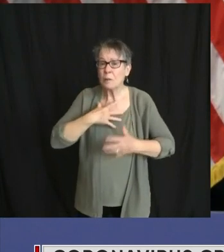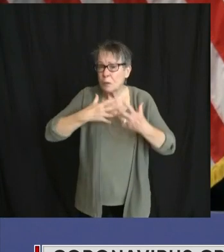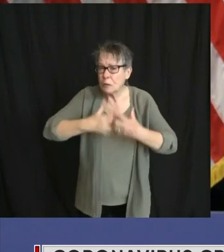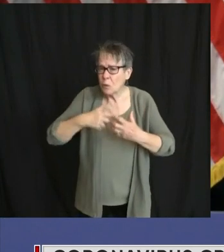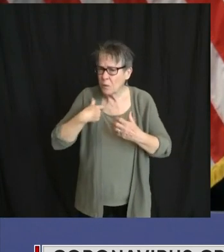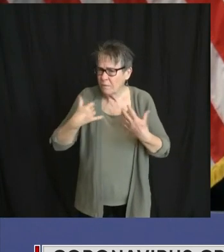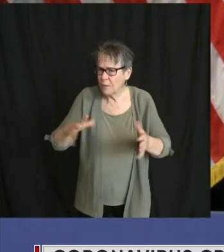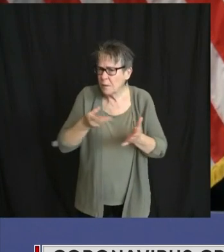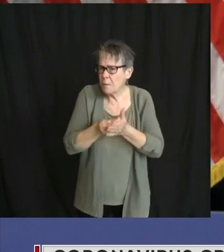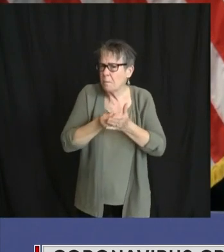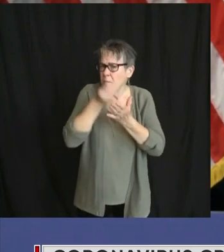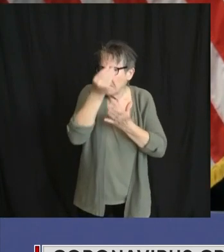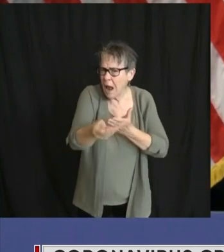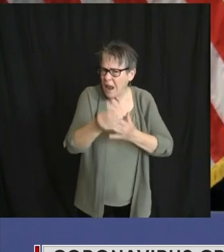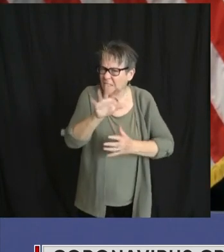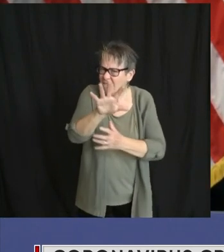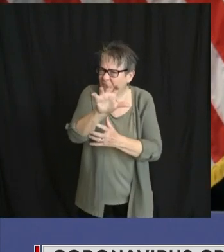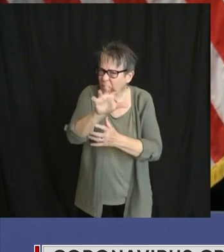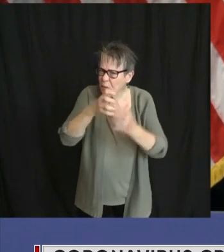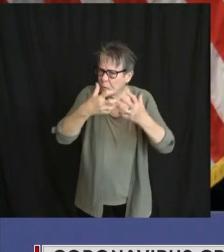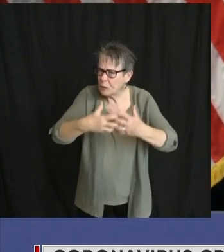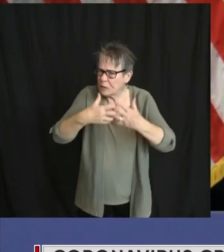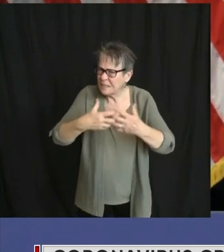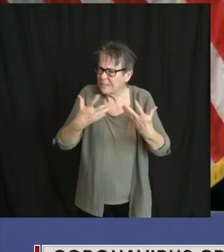THAT WE BOUGHT. THESE ARE ONES THAT -- I WANT